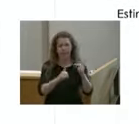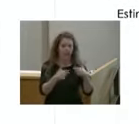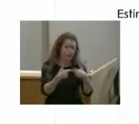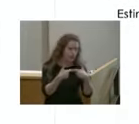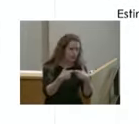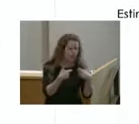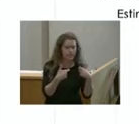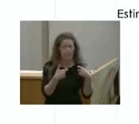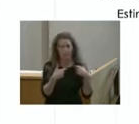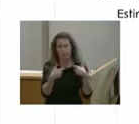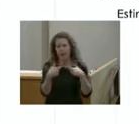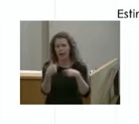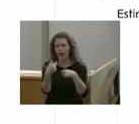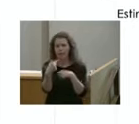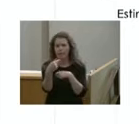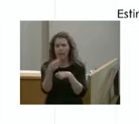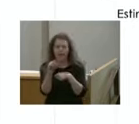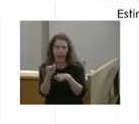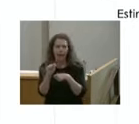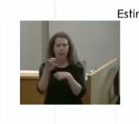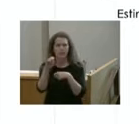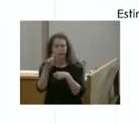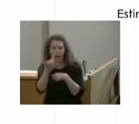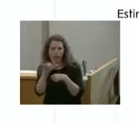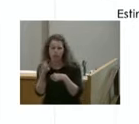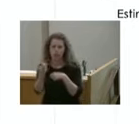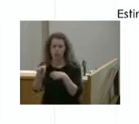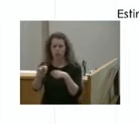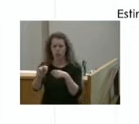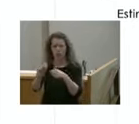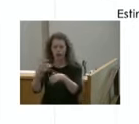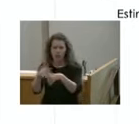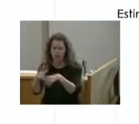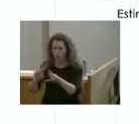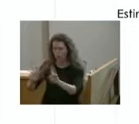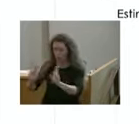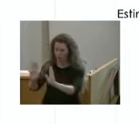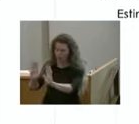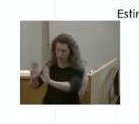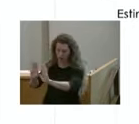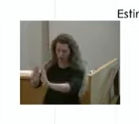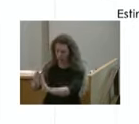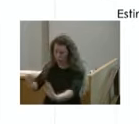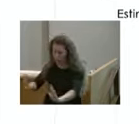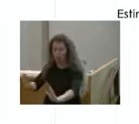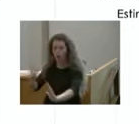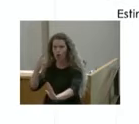need to recreate a lot of processes. So, really what makes sense, is to make this